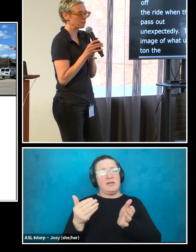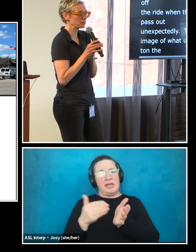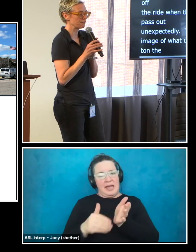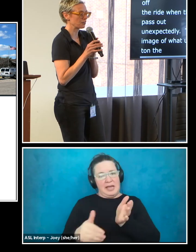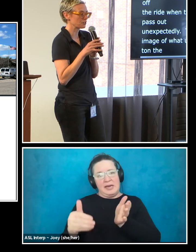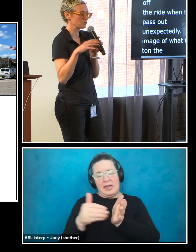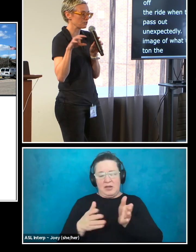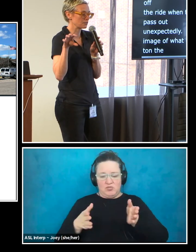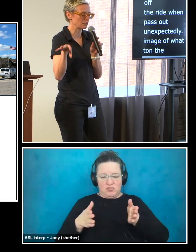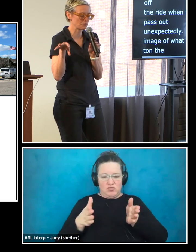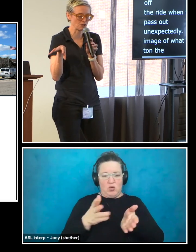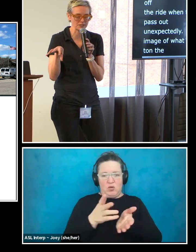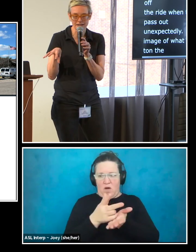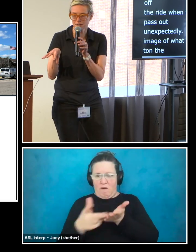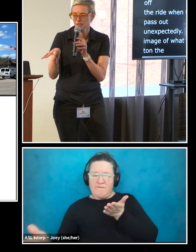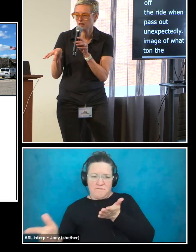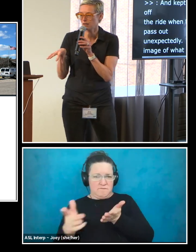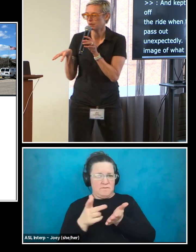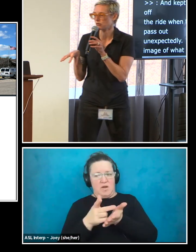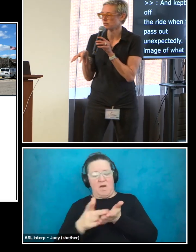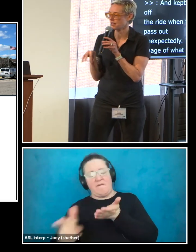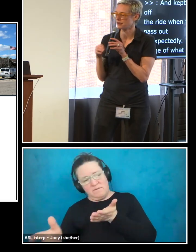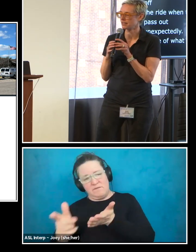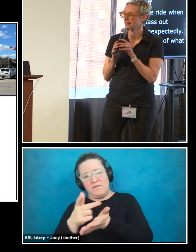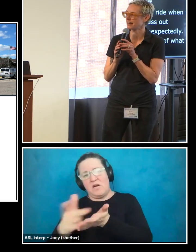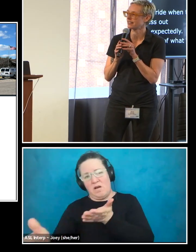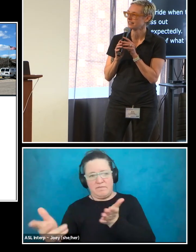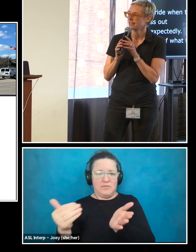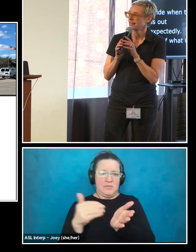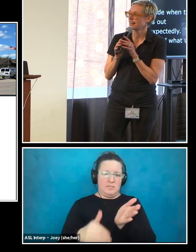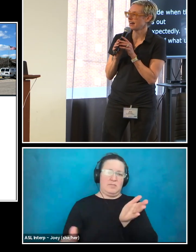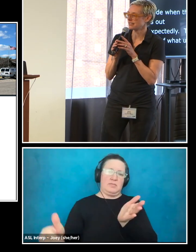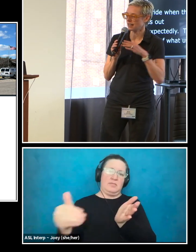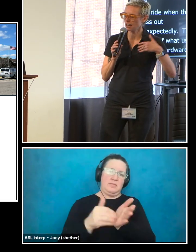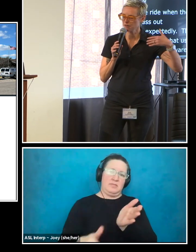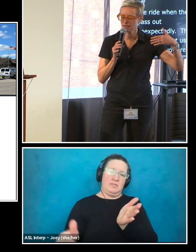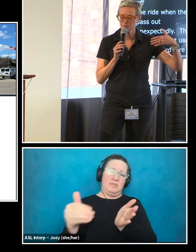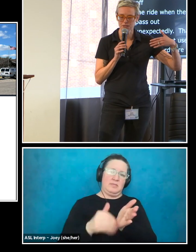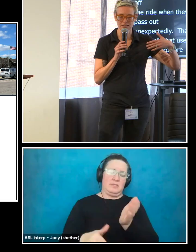fully functional, you know, small town um in rural southern Indiana. And as the highway got built and